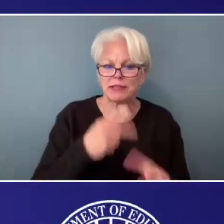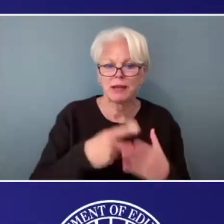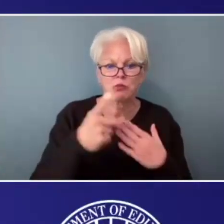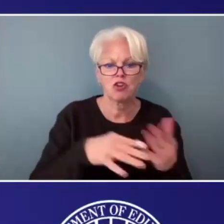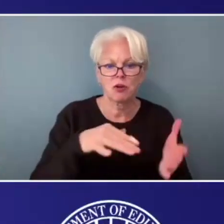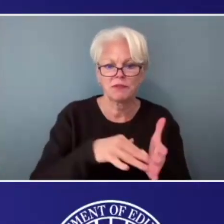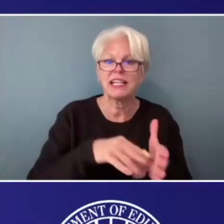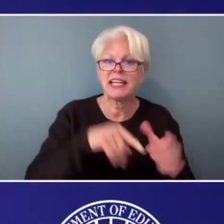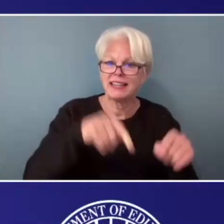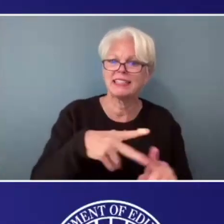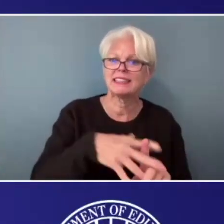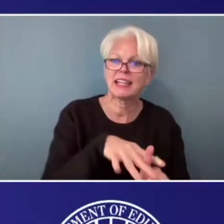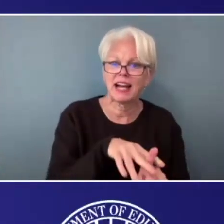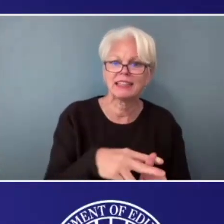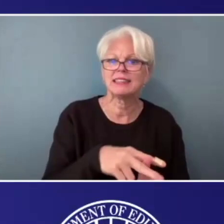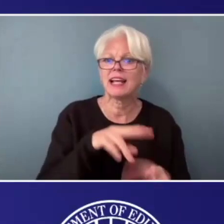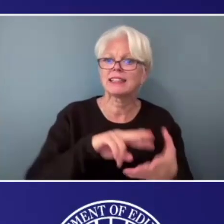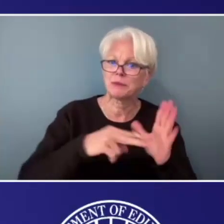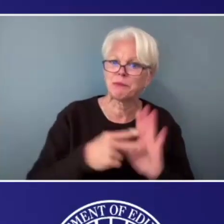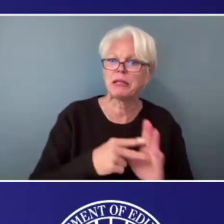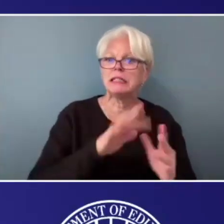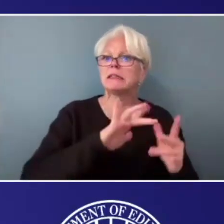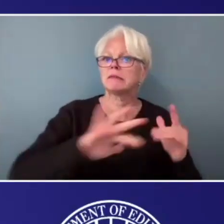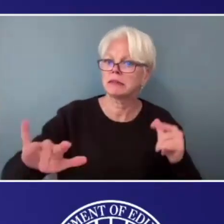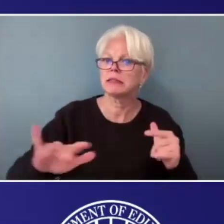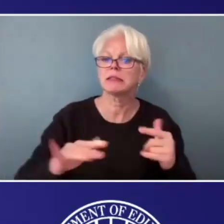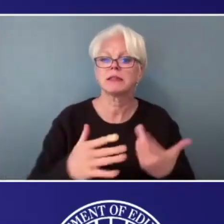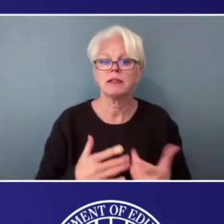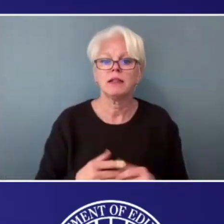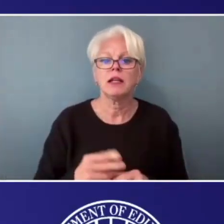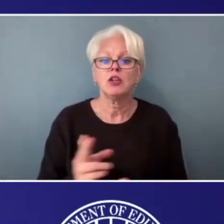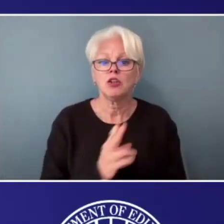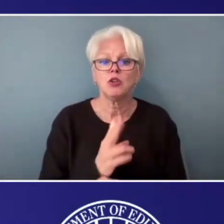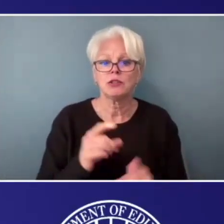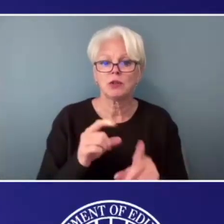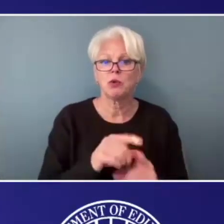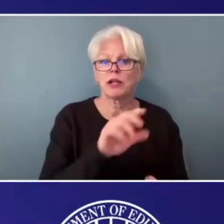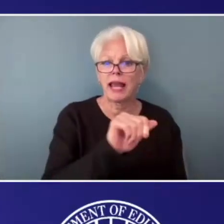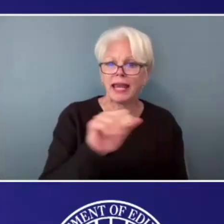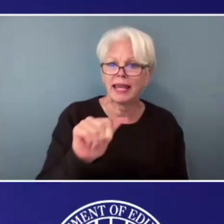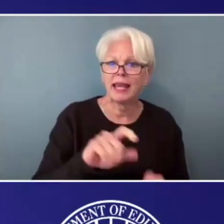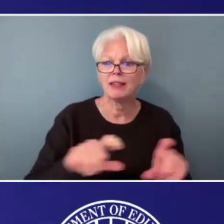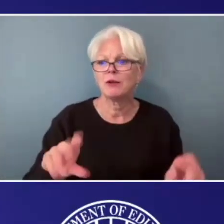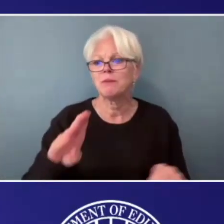obviously using the word associate -- I mean, using the term associate degree and bachelor's degree doesn't apply when you